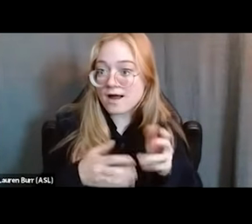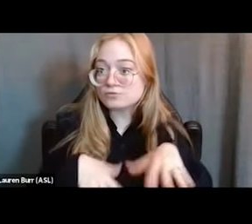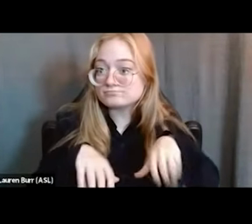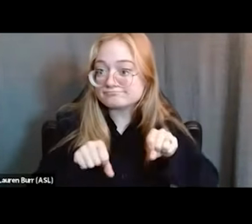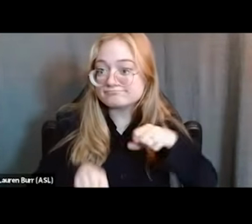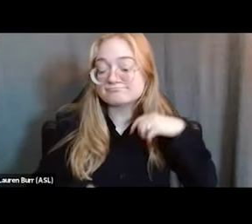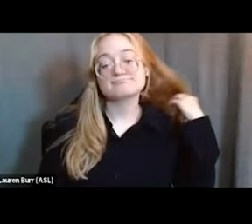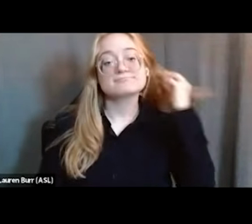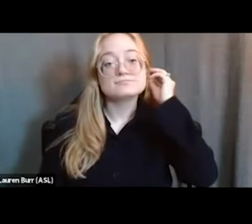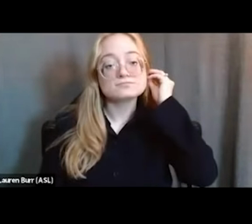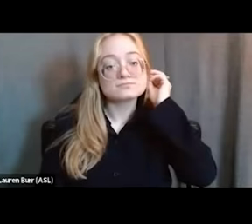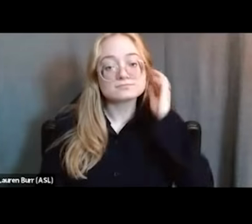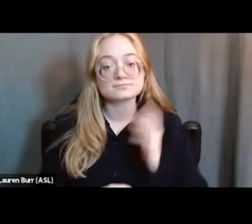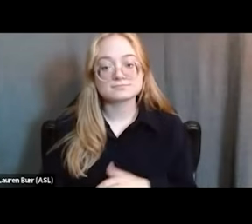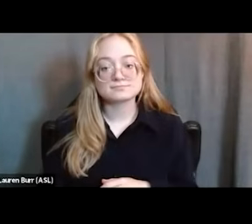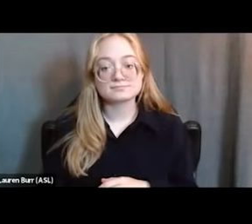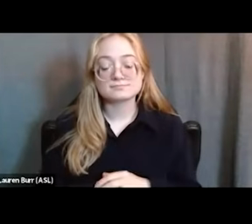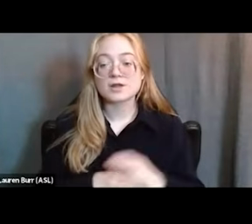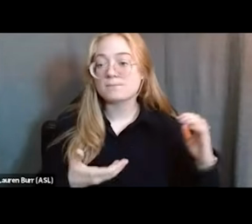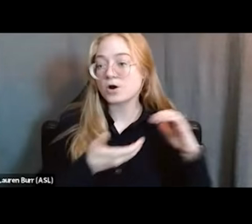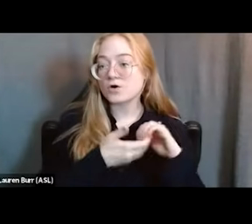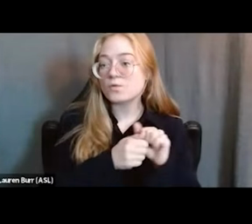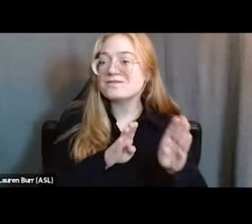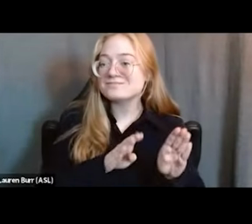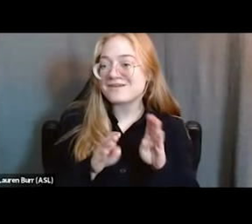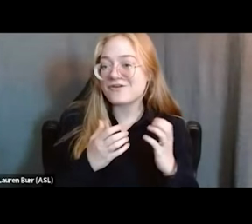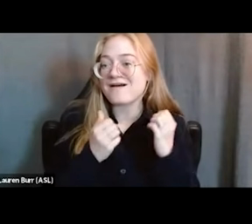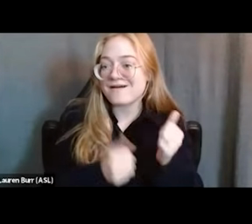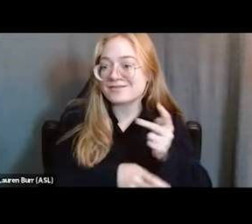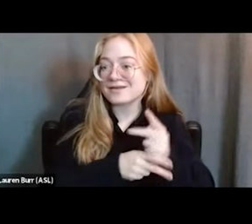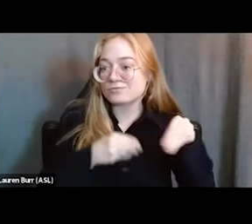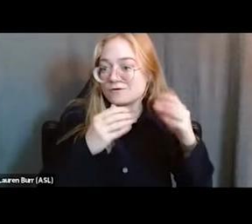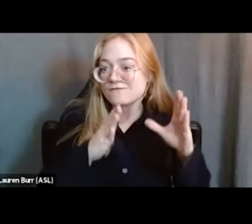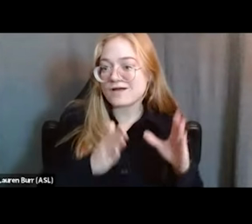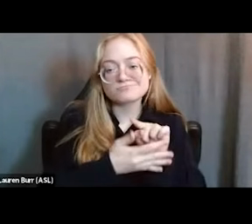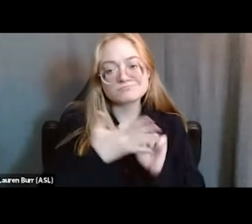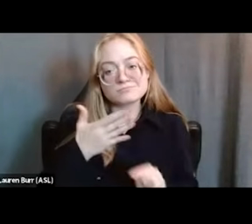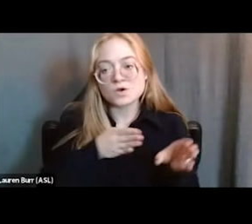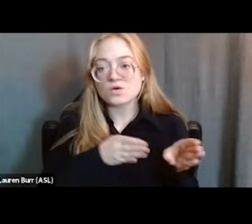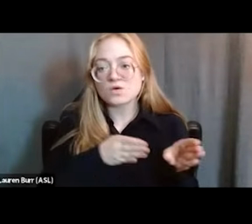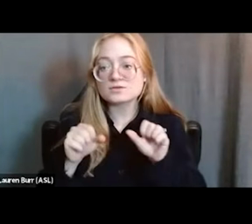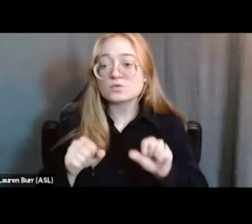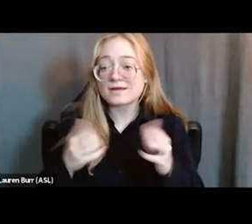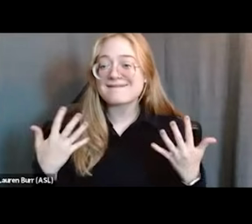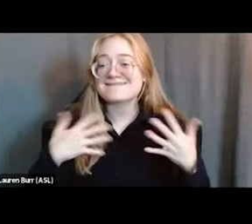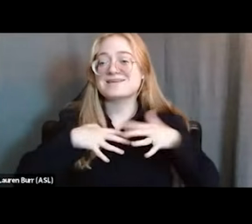partnering with your behavioral health providers to ride care on service. So these are really ways that we can provide these integrated healthcare services.